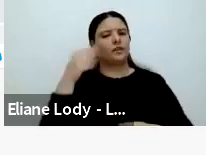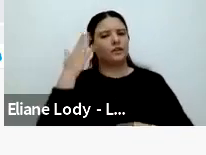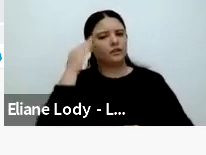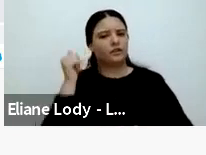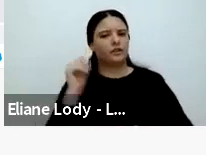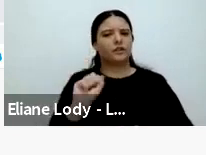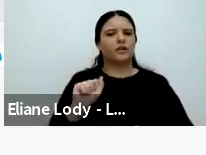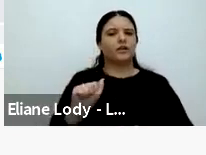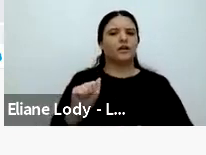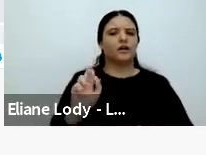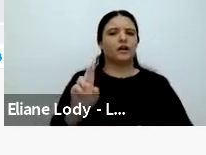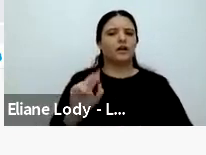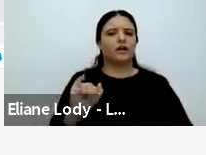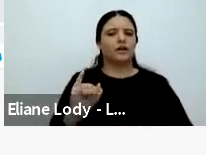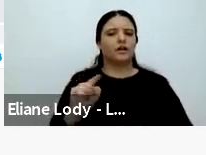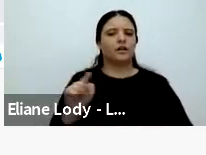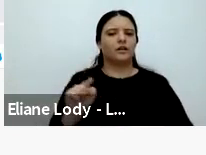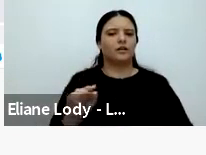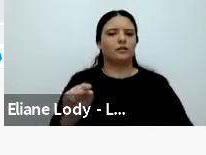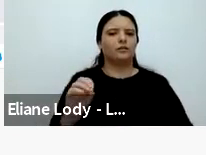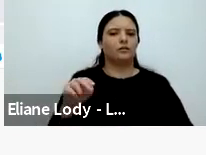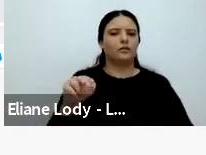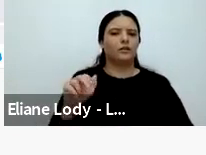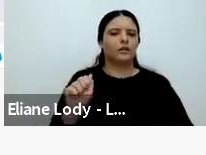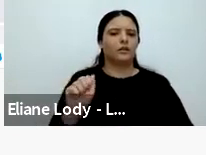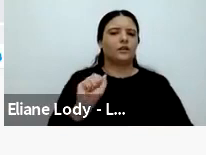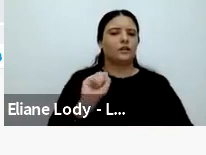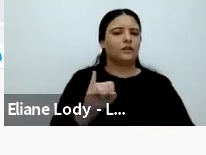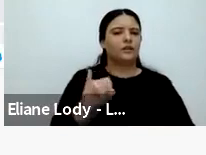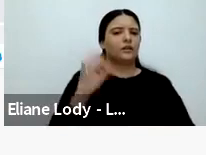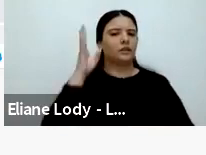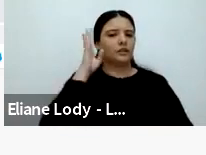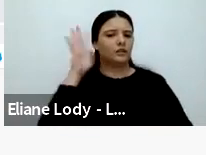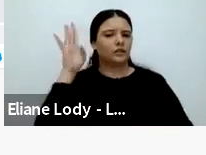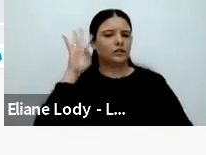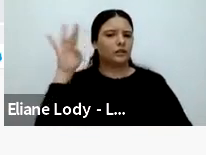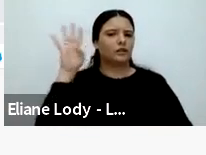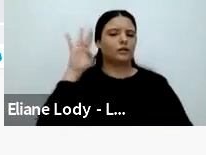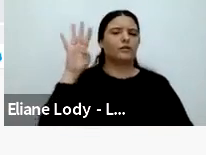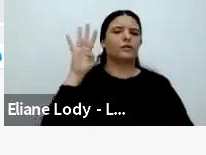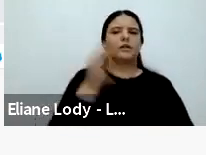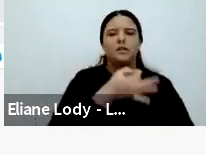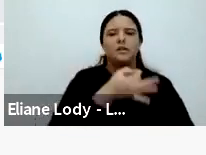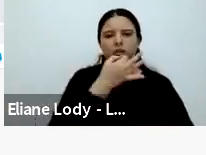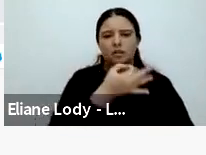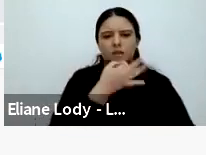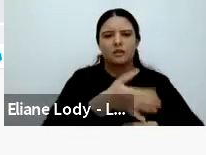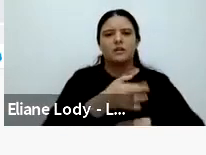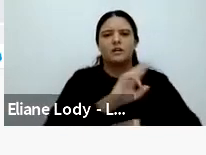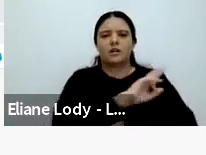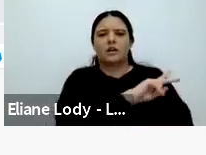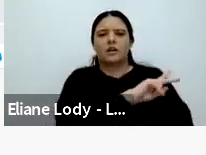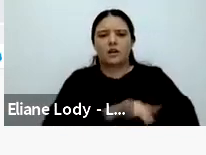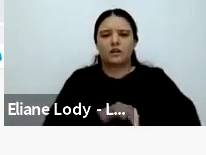I know in the state of Arizona, if you mentioned. Chris race theory. ry, as a teacher, you ry, as a teacher, you could get fine